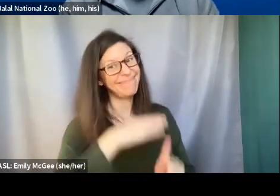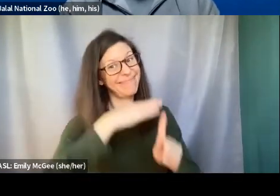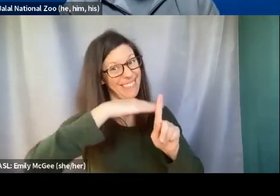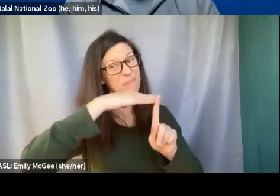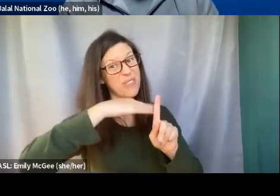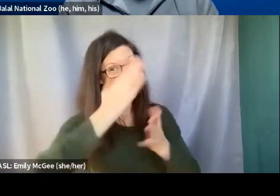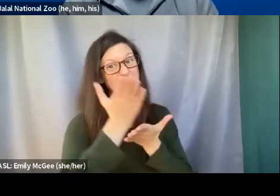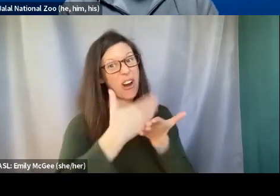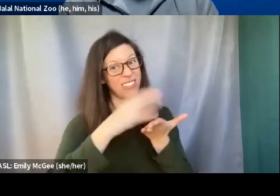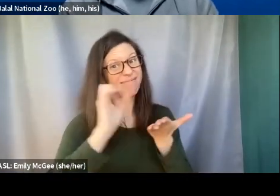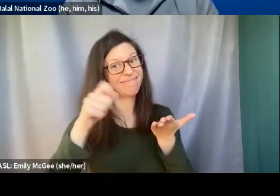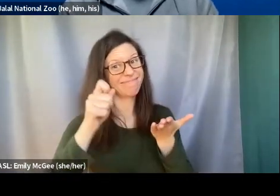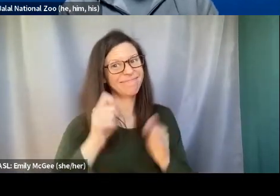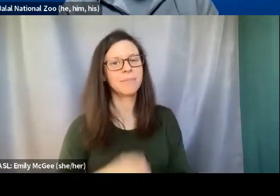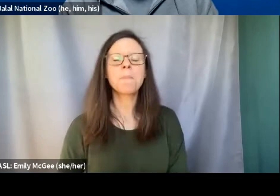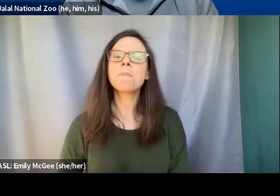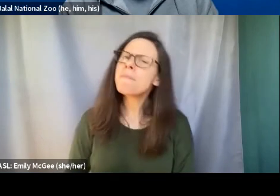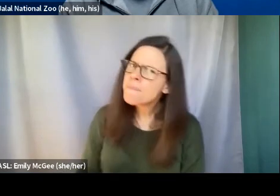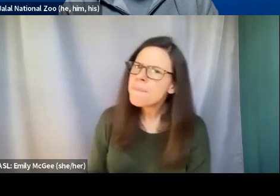Another question about these external factors,